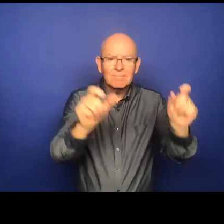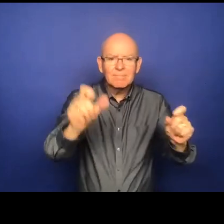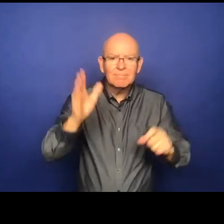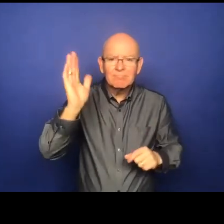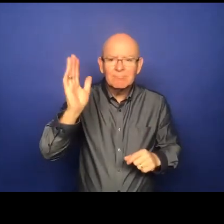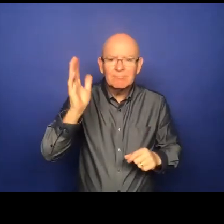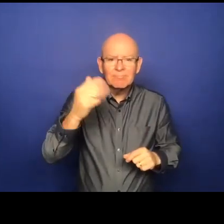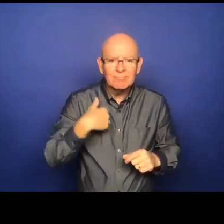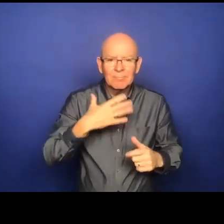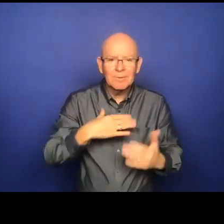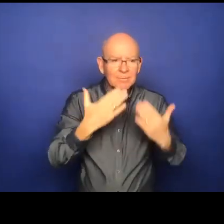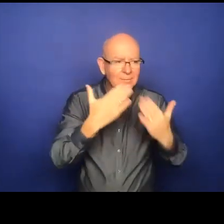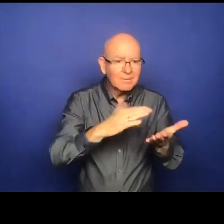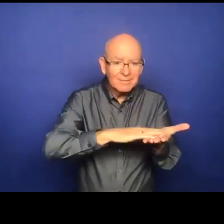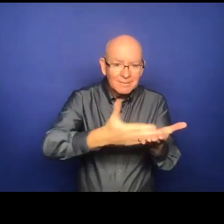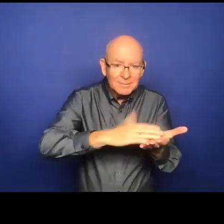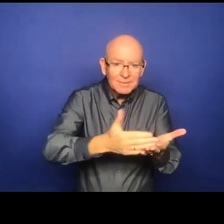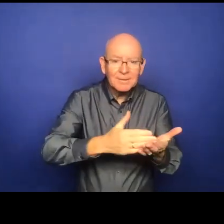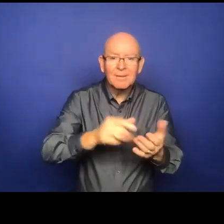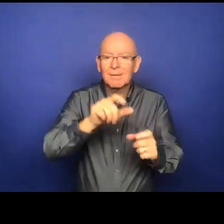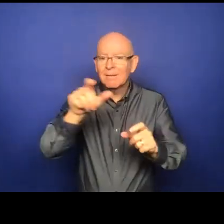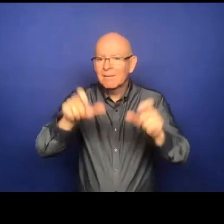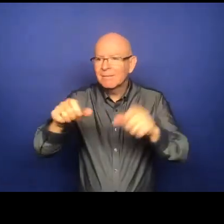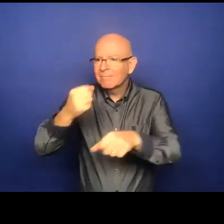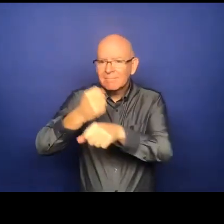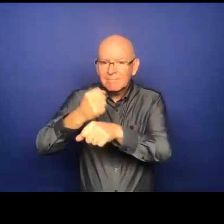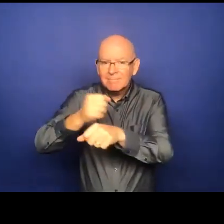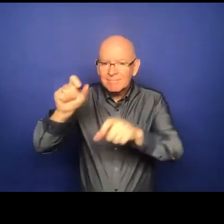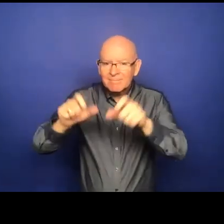interpreters, the cancers for the work that they have done, and I feel